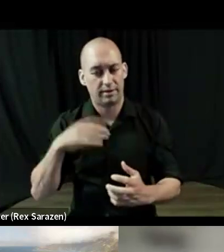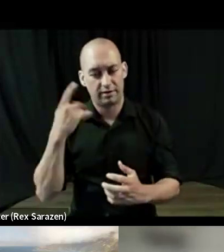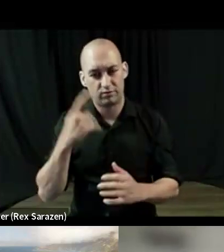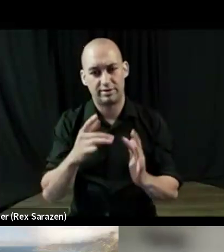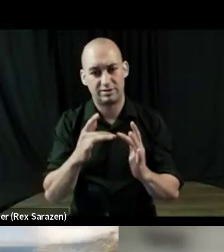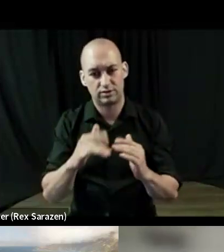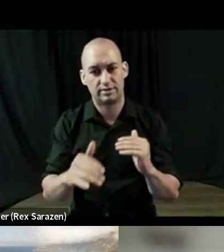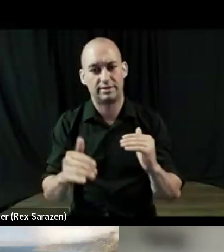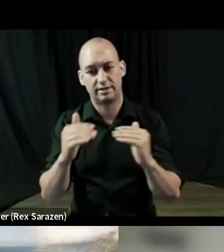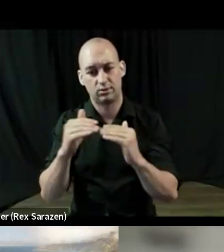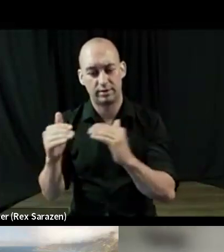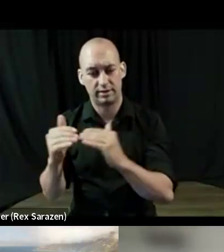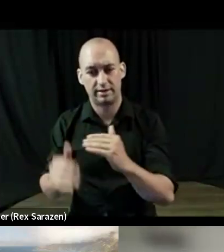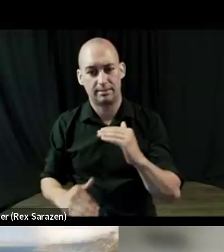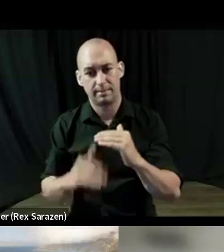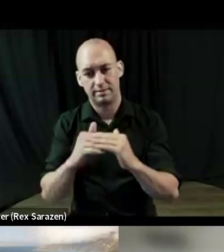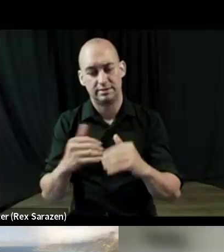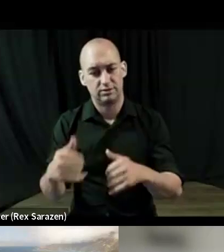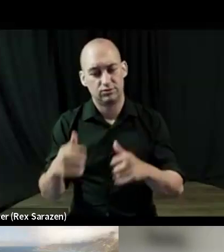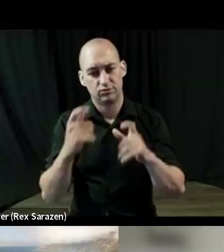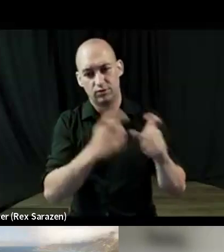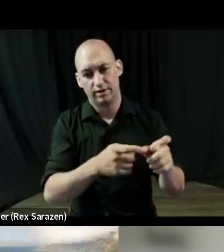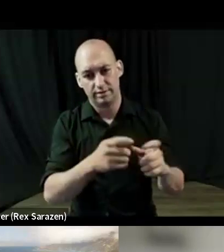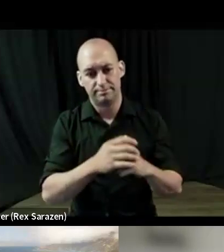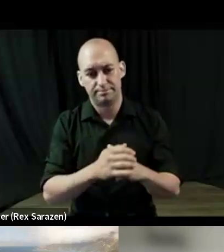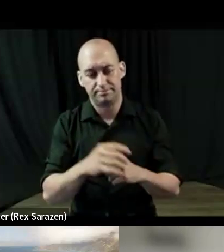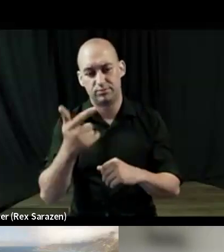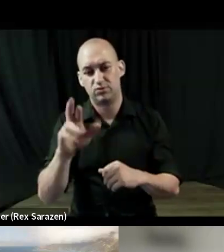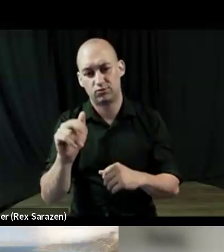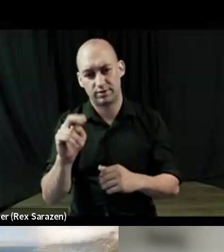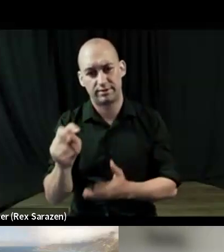Grant program funding and making sure that we're providing them with resources and support to be